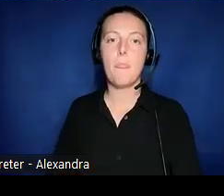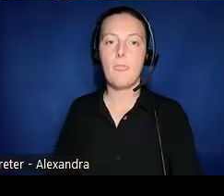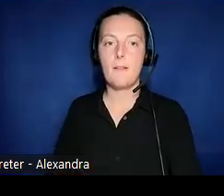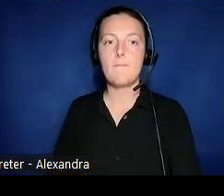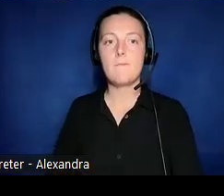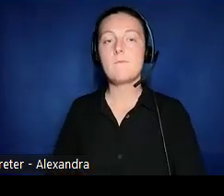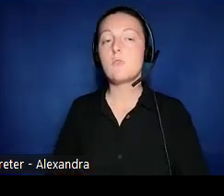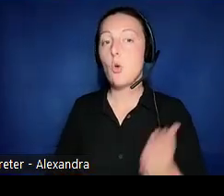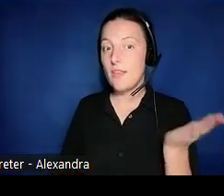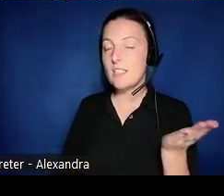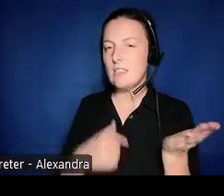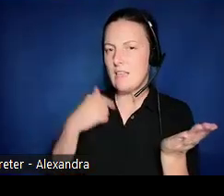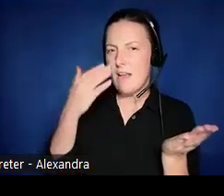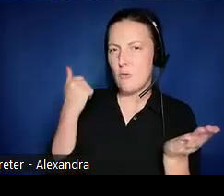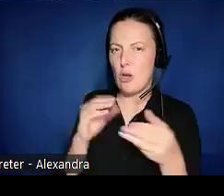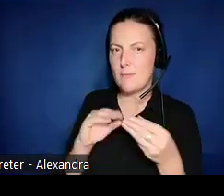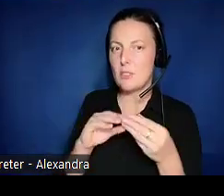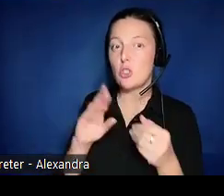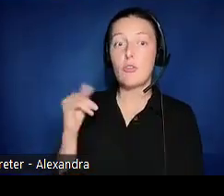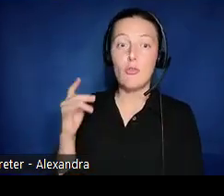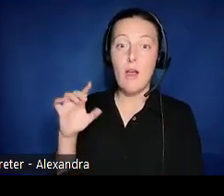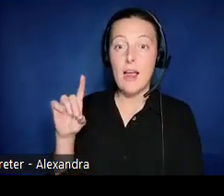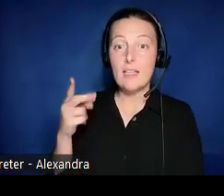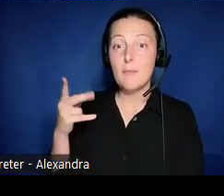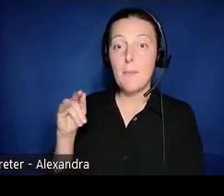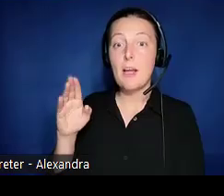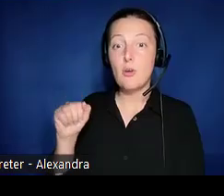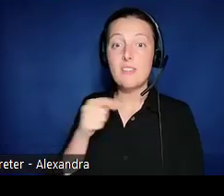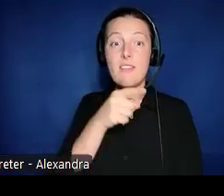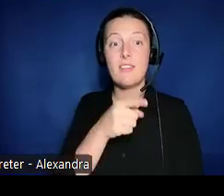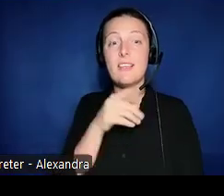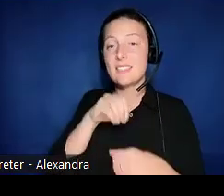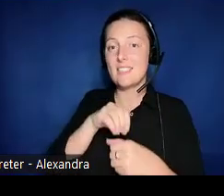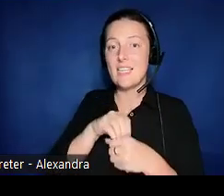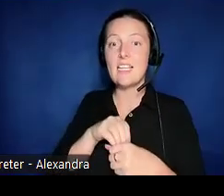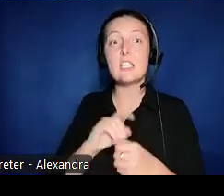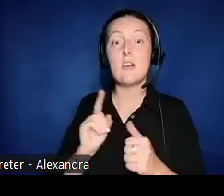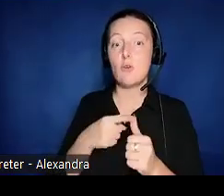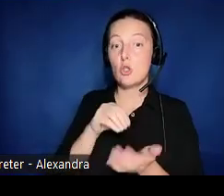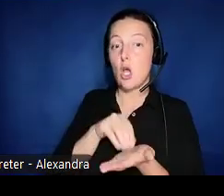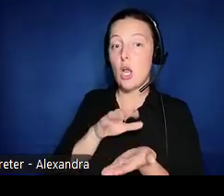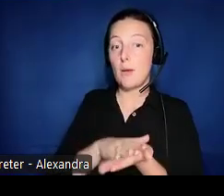uh the rind papyrus actually contains the first documented case of a math mistake that we have.